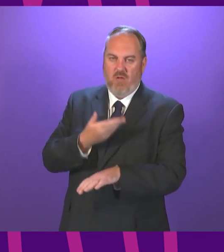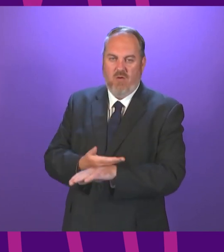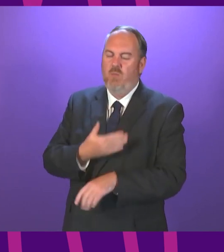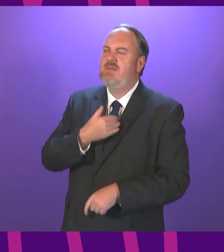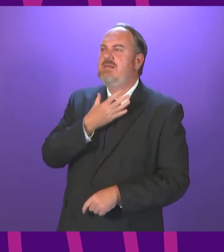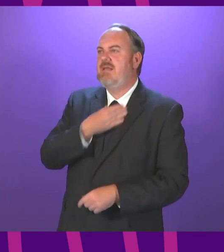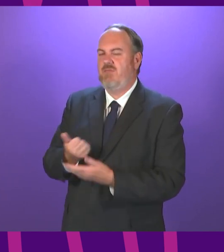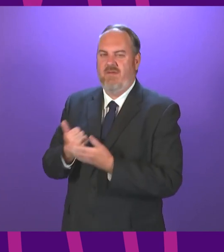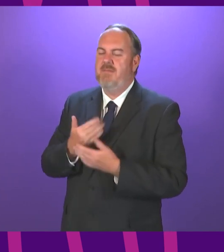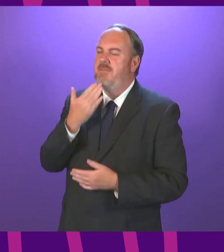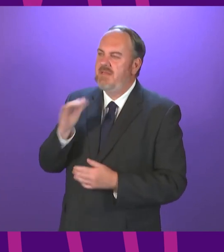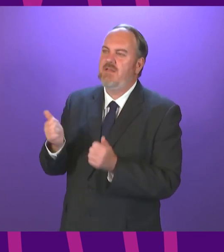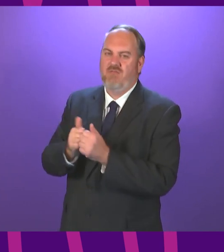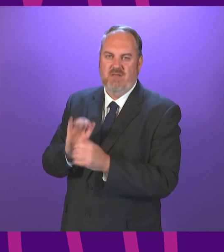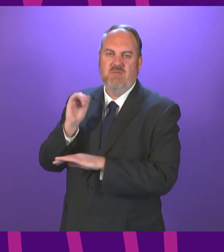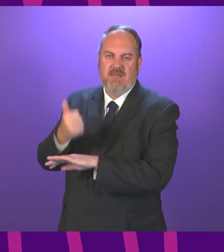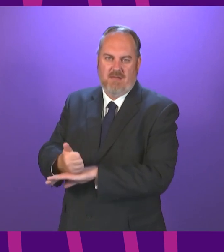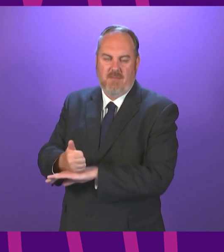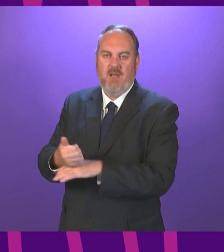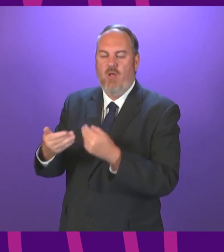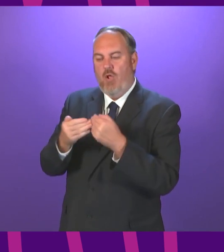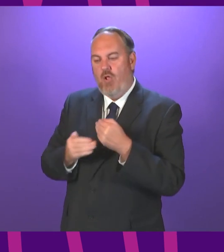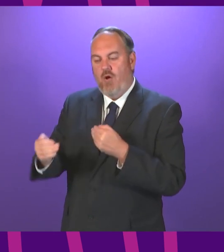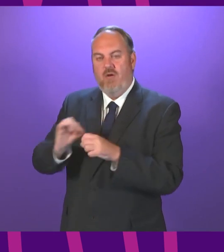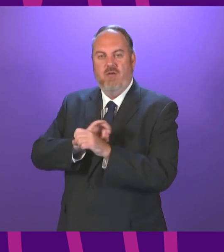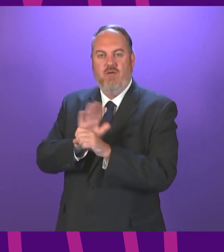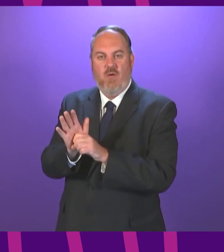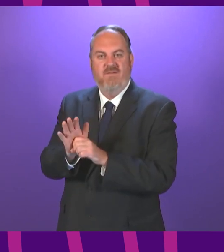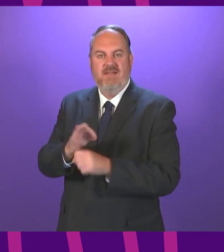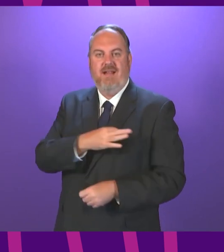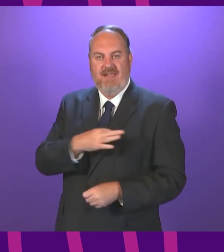Will the First Minister agree to set up long Covid clinics in Scotland, please?